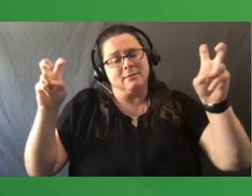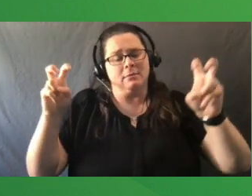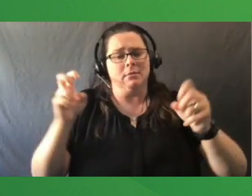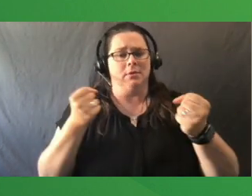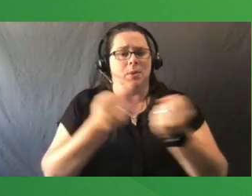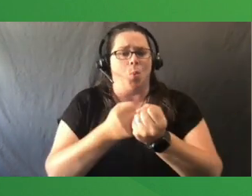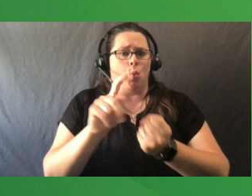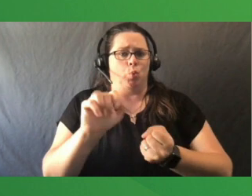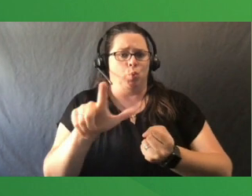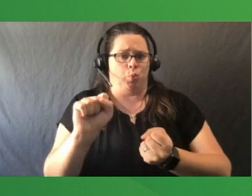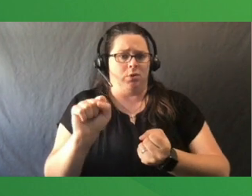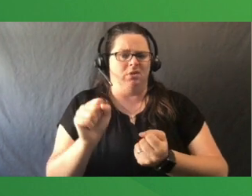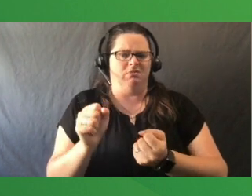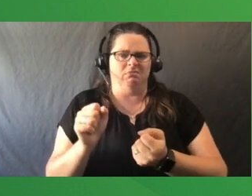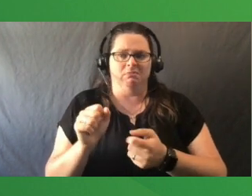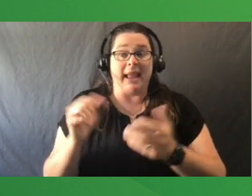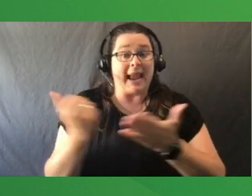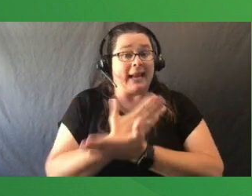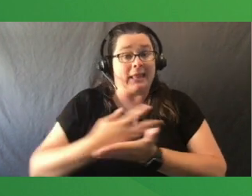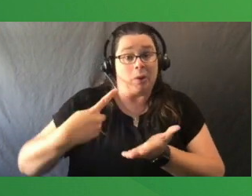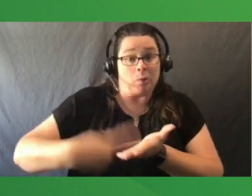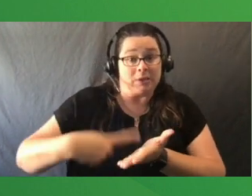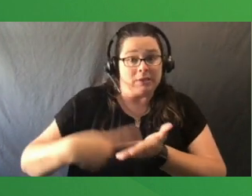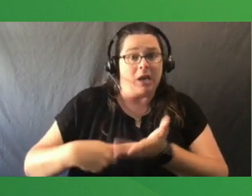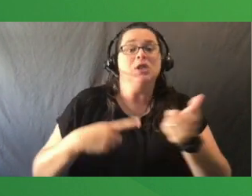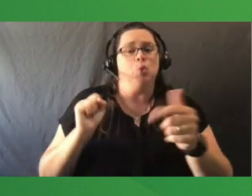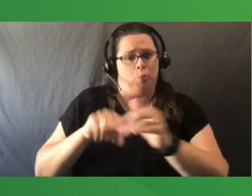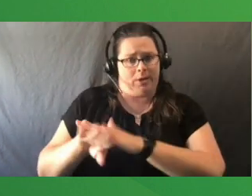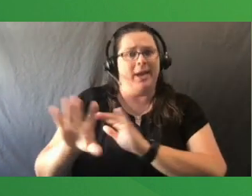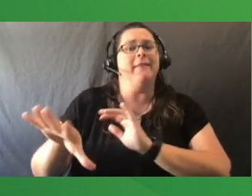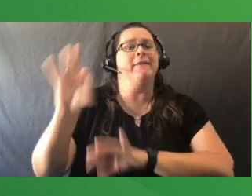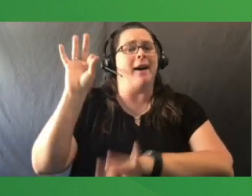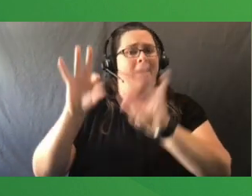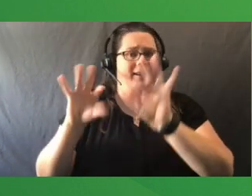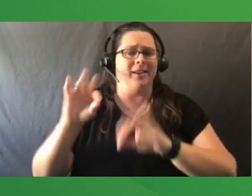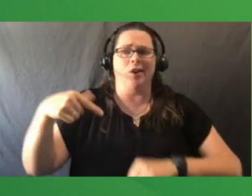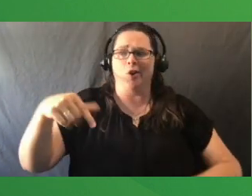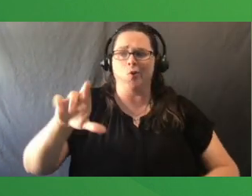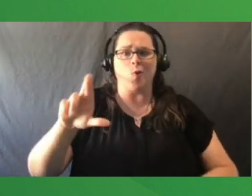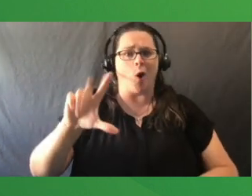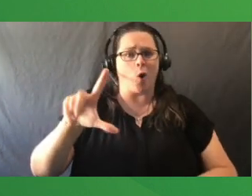So anything we talk about, you'll be able to come back to this. There's a QR code right there. You can click and get on.